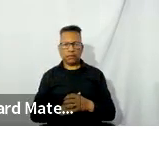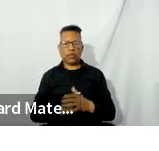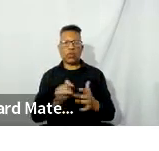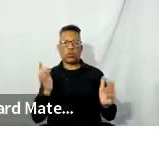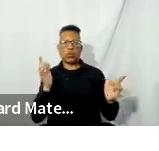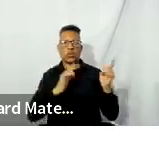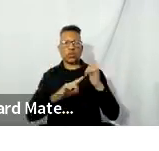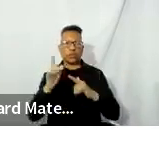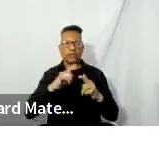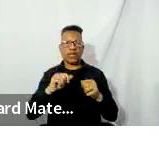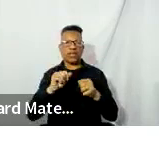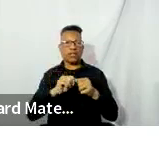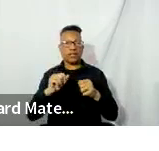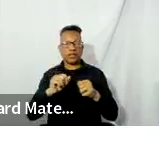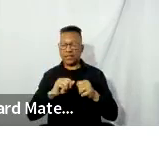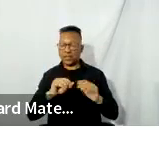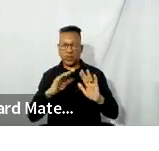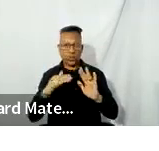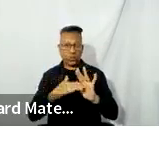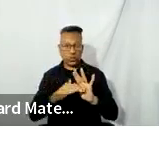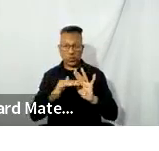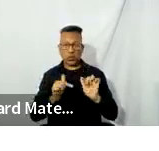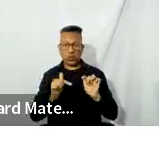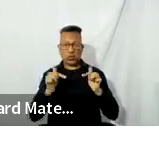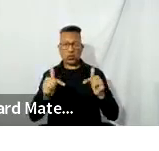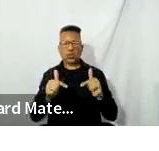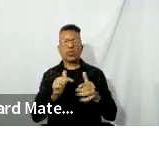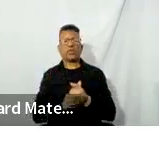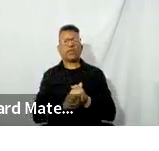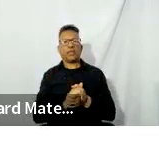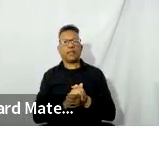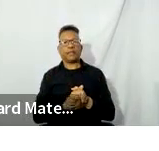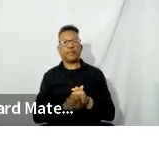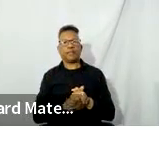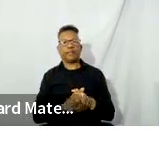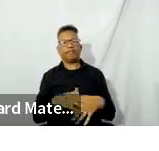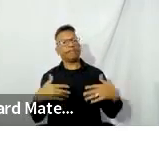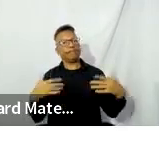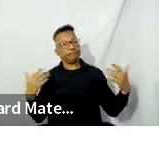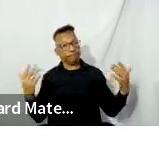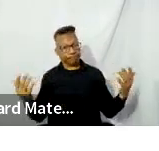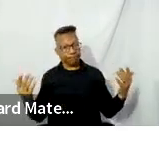act